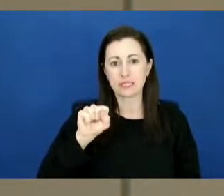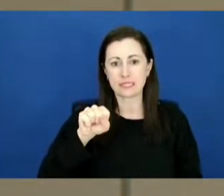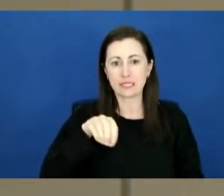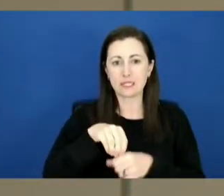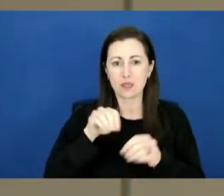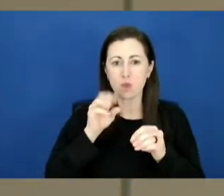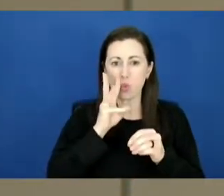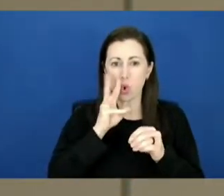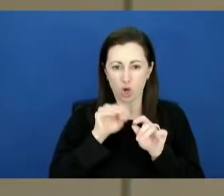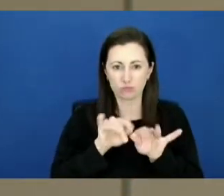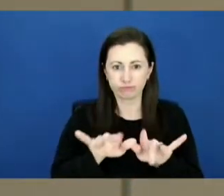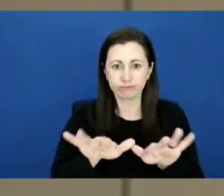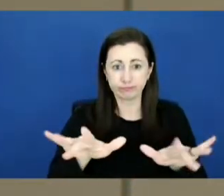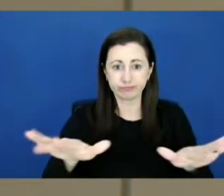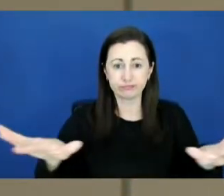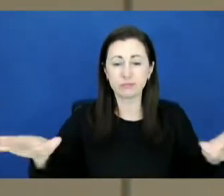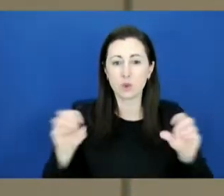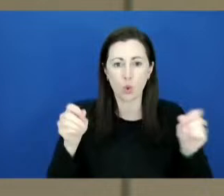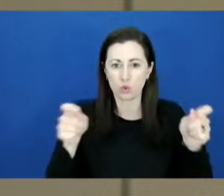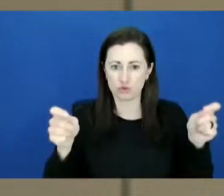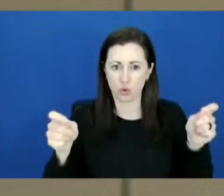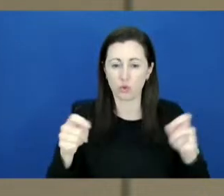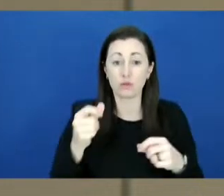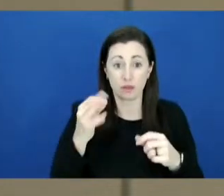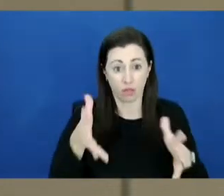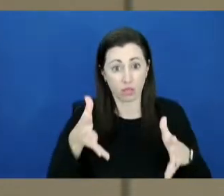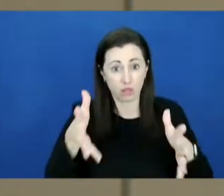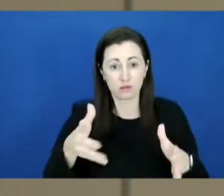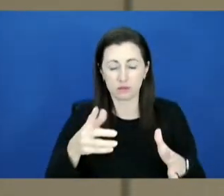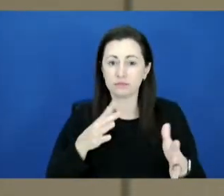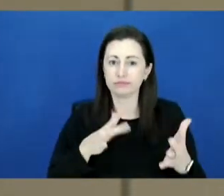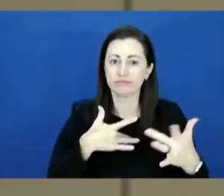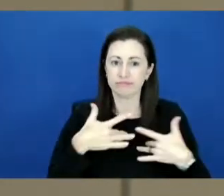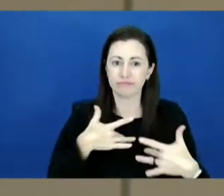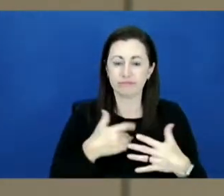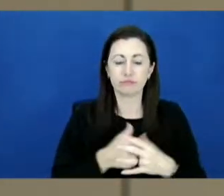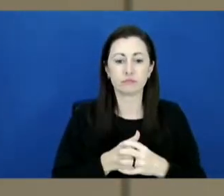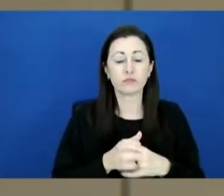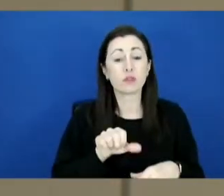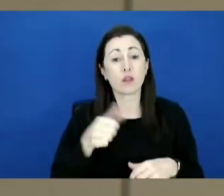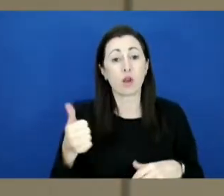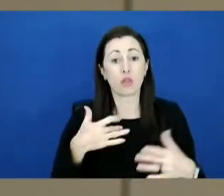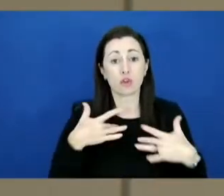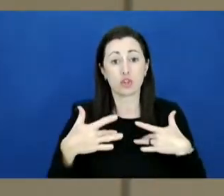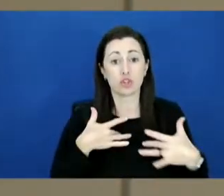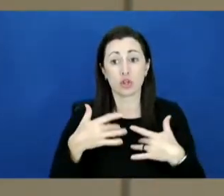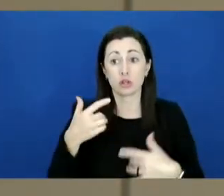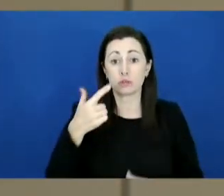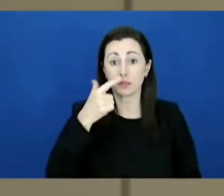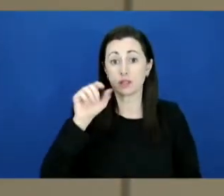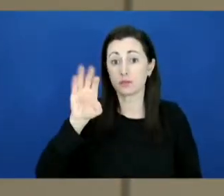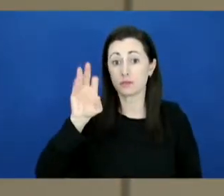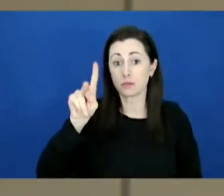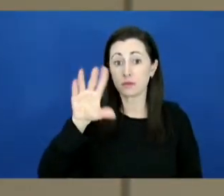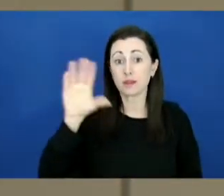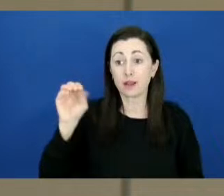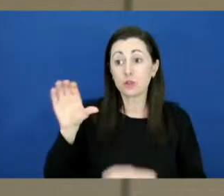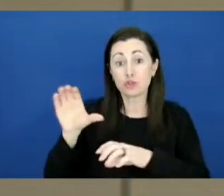BE ABLE TO MANAGE THEM, IF THE INTERIM IS TOO LONG, IT'S VERY WORRISOME.